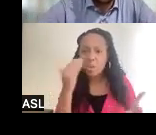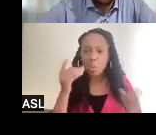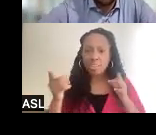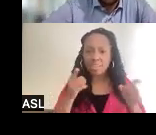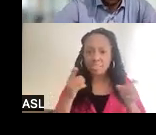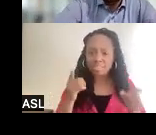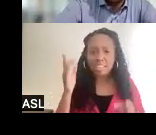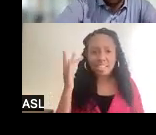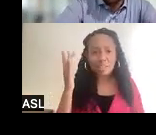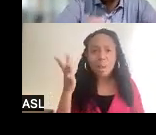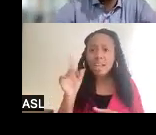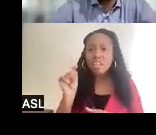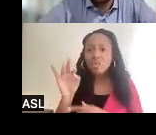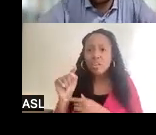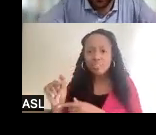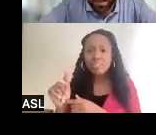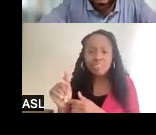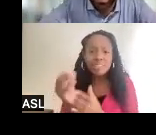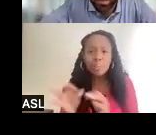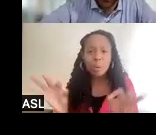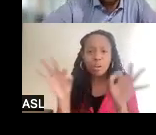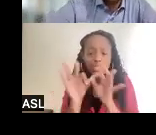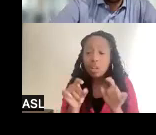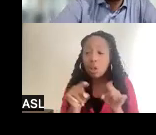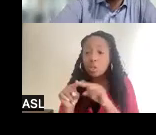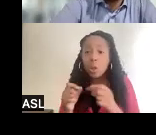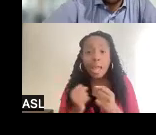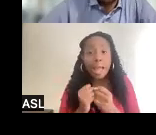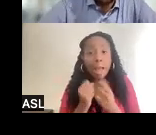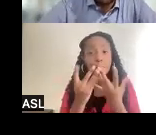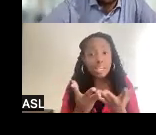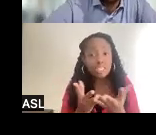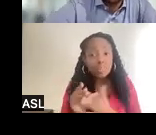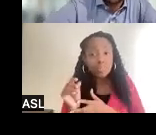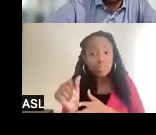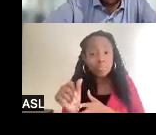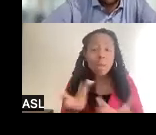are covered how much are they covered right it says personal care that might cover a haircut